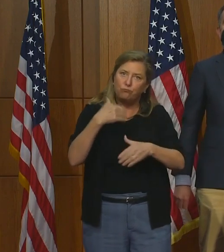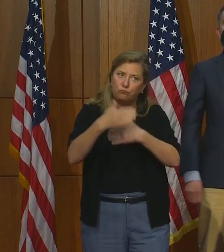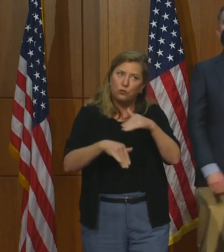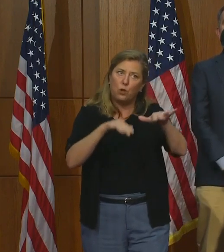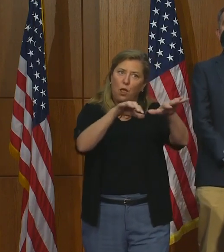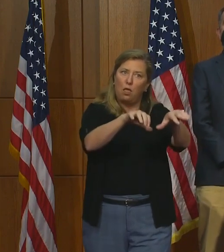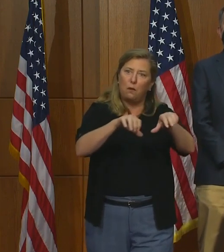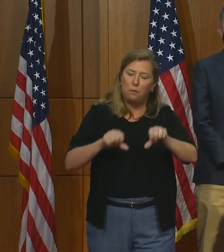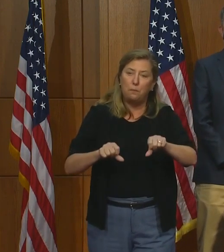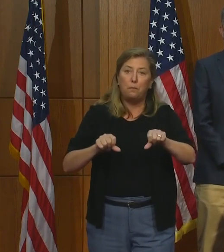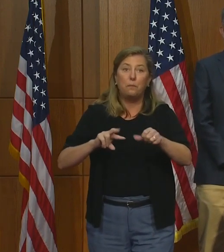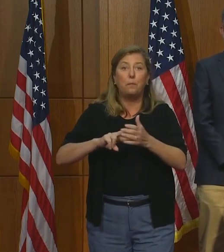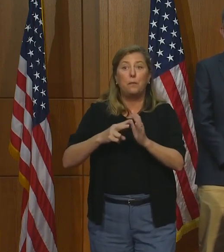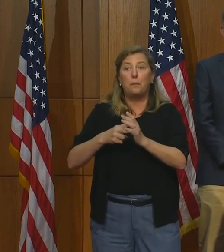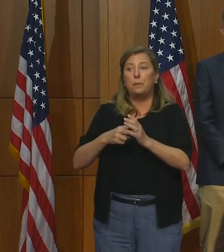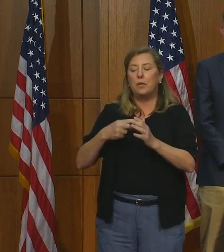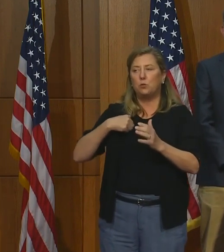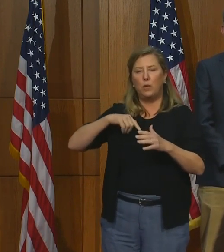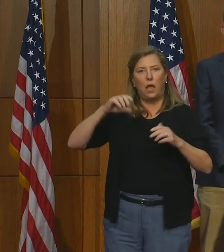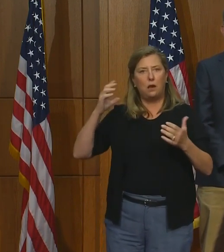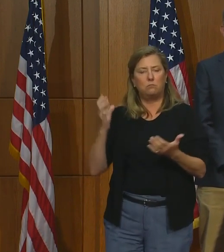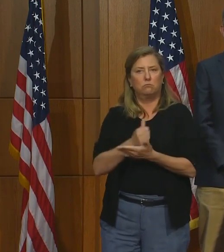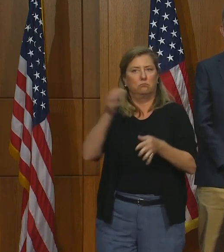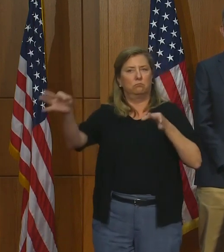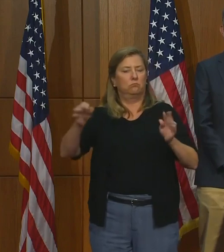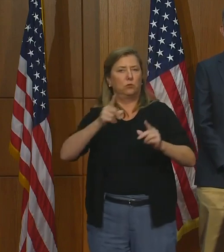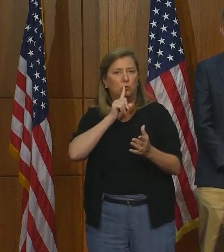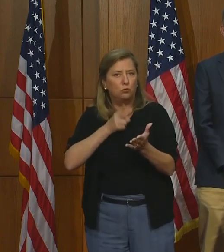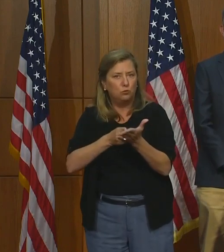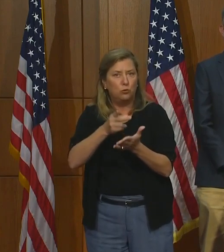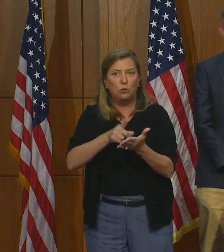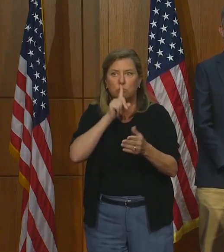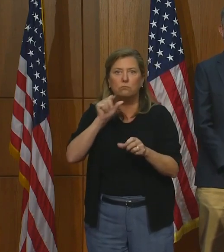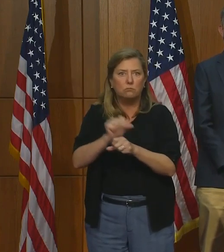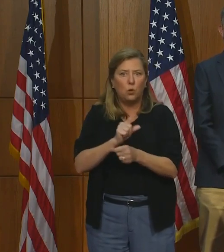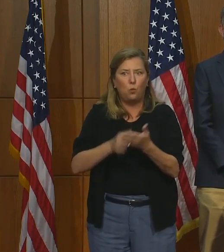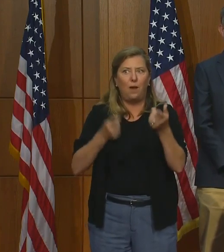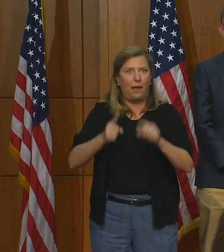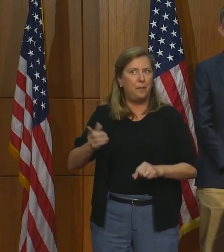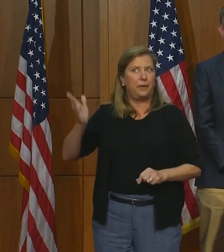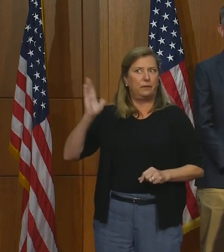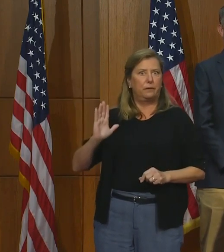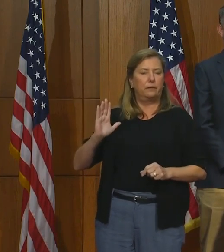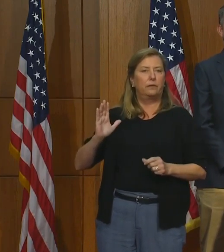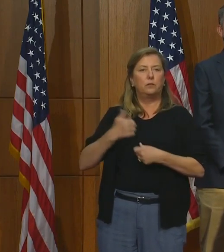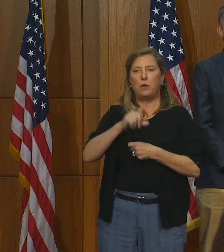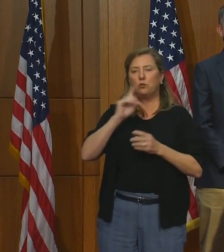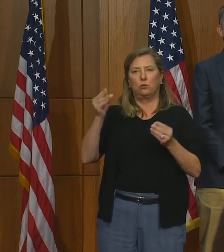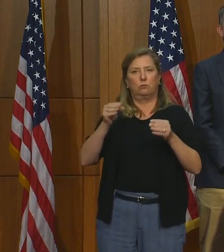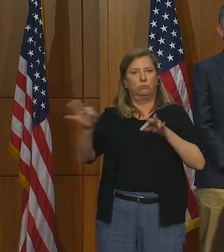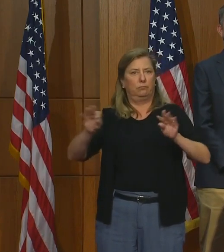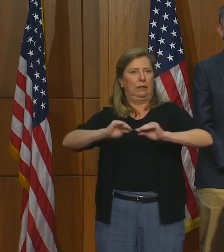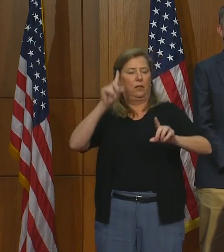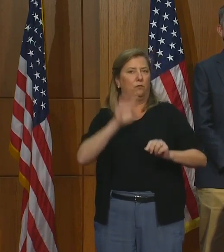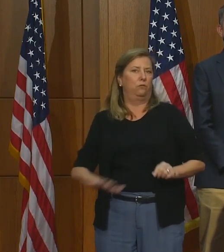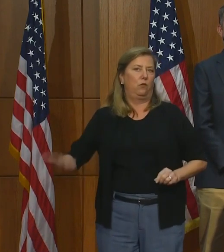CONTINUE FOR WITH TRYING TO REMOVE THIS MONUMENT TAKES US A STEP CLOSER TO RECLAIMING THE